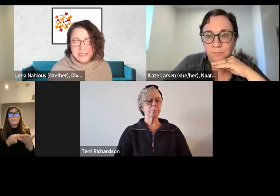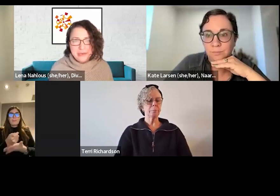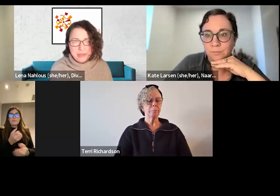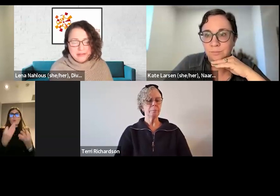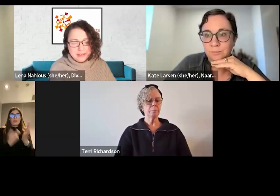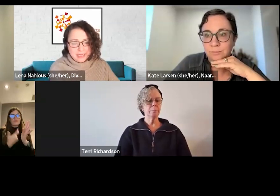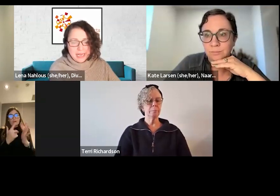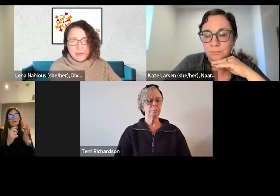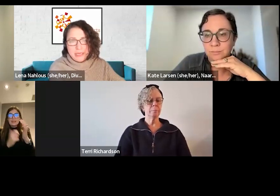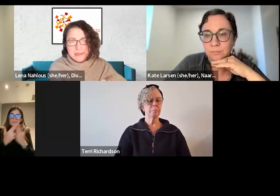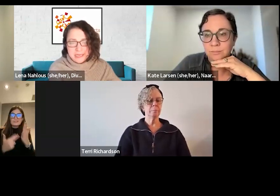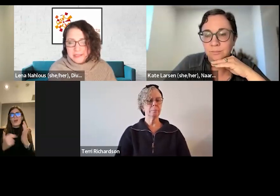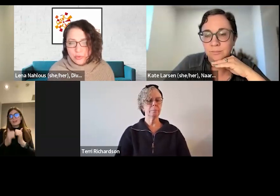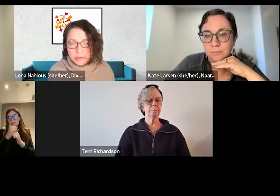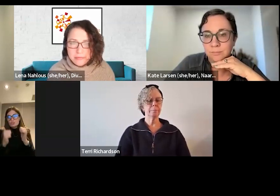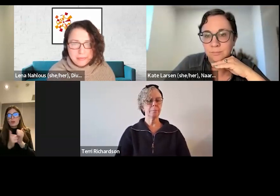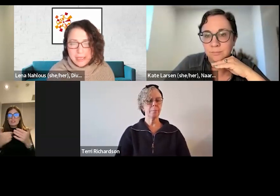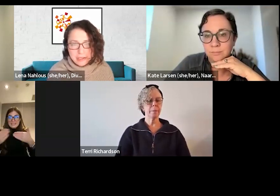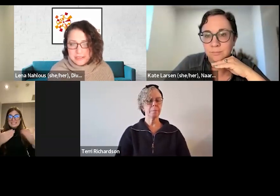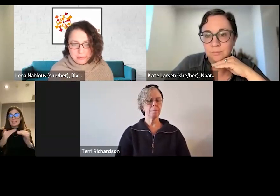inequity in the sector would like you said,